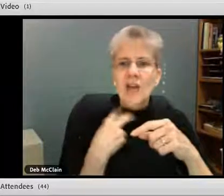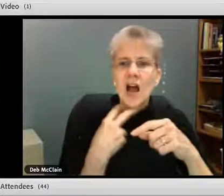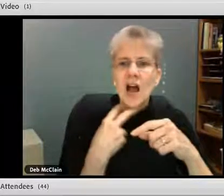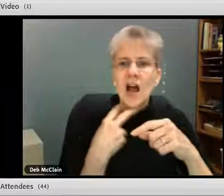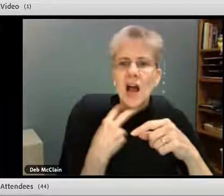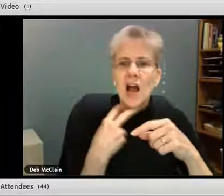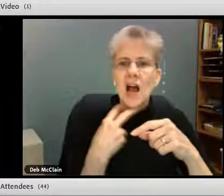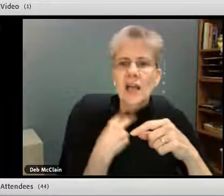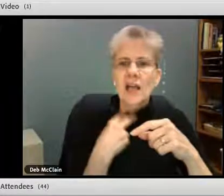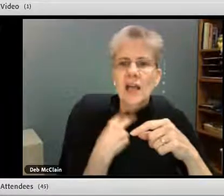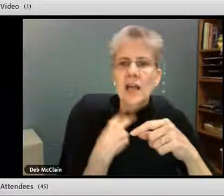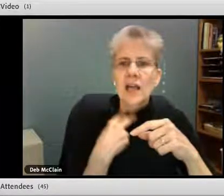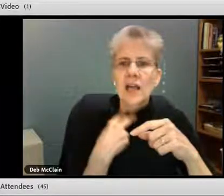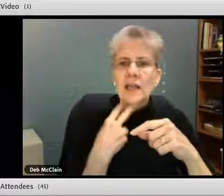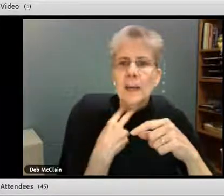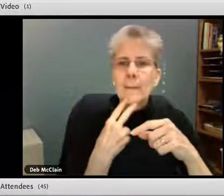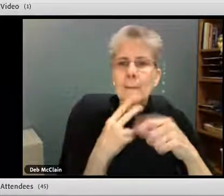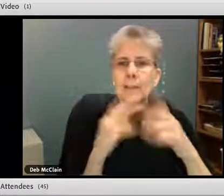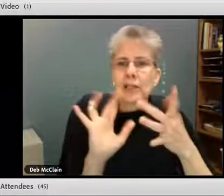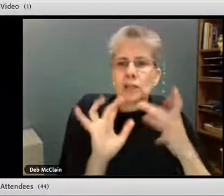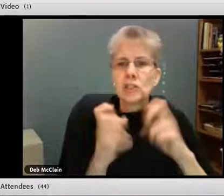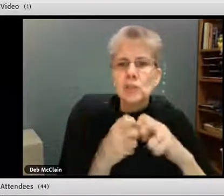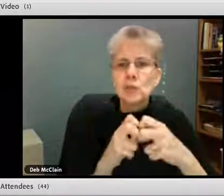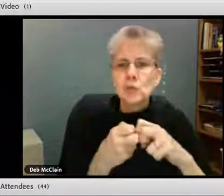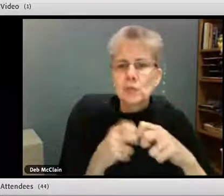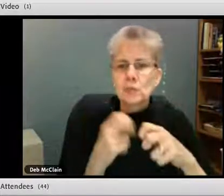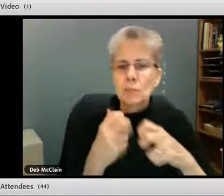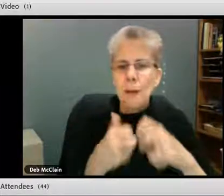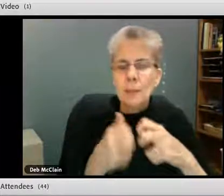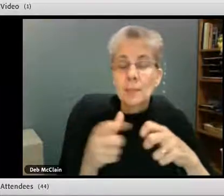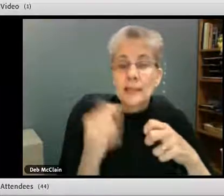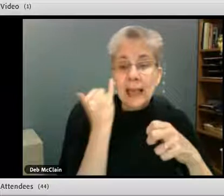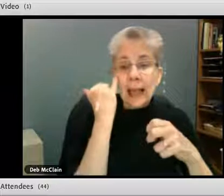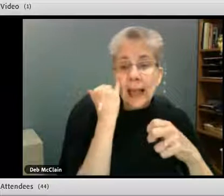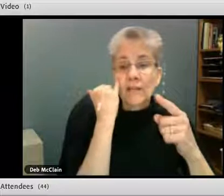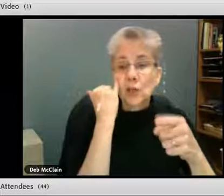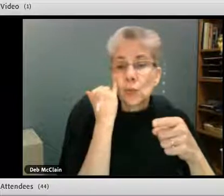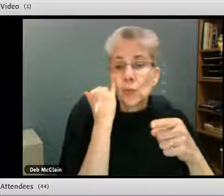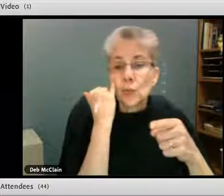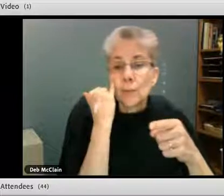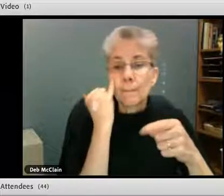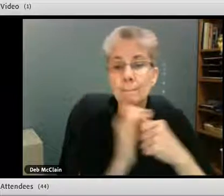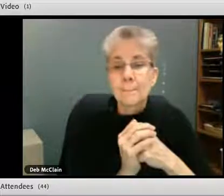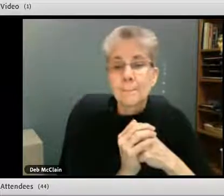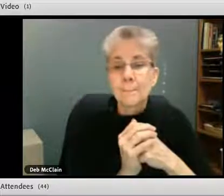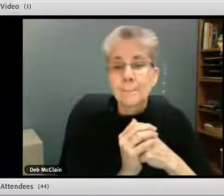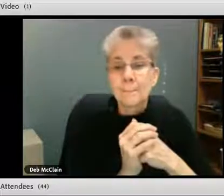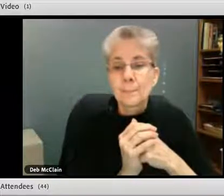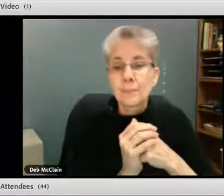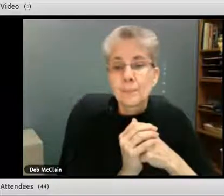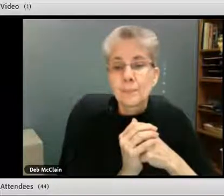If you... You're gonna want to do this. And if you're doing a theory,